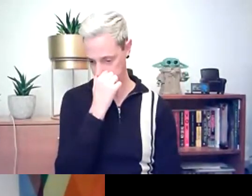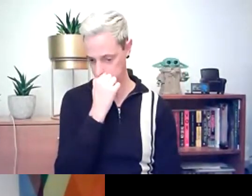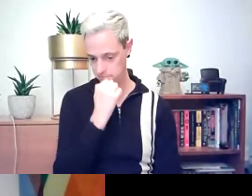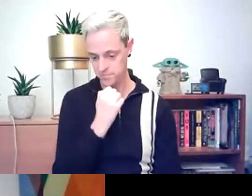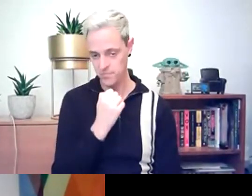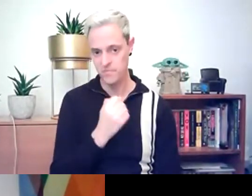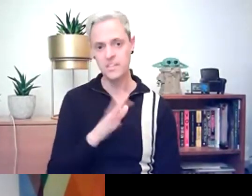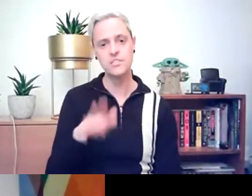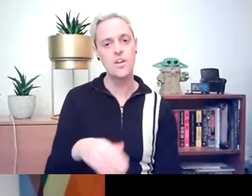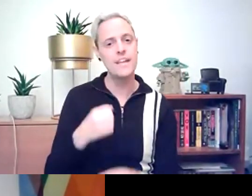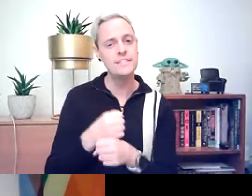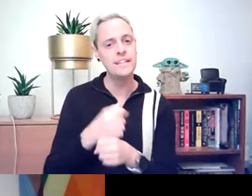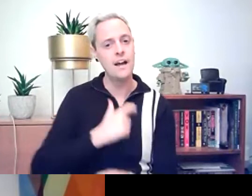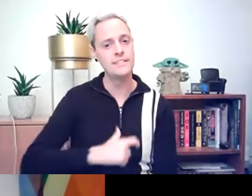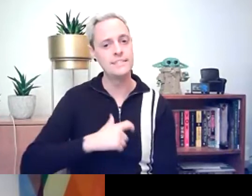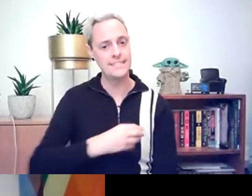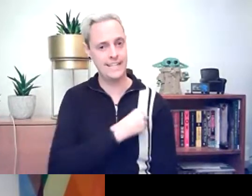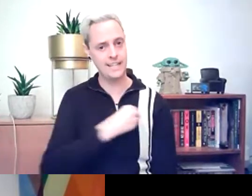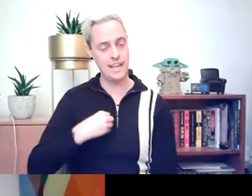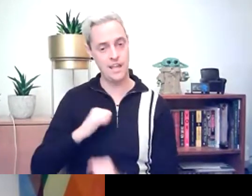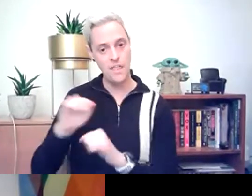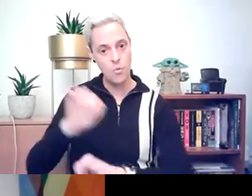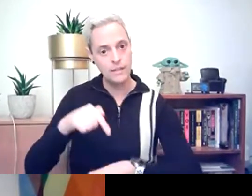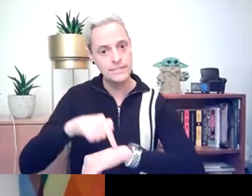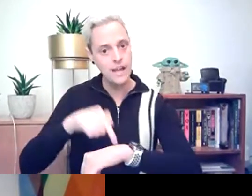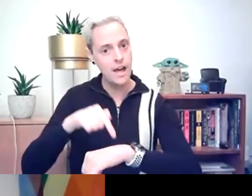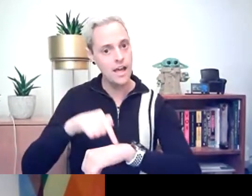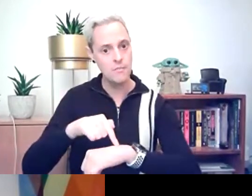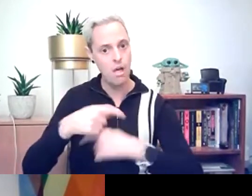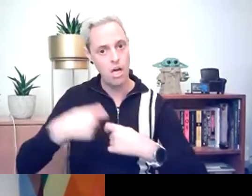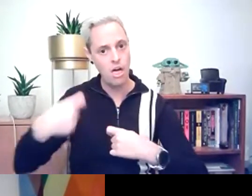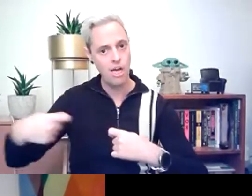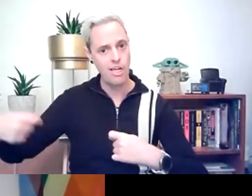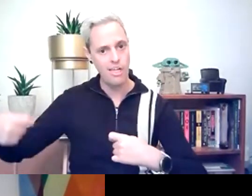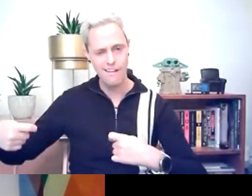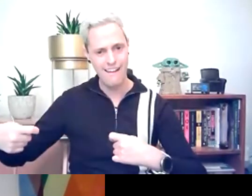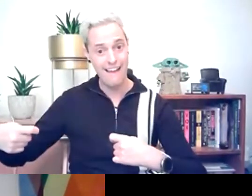clinic waiting times, how can we reach out better with other groups ag general public